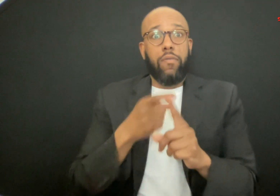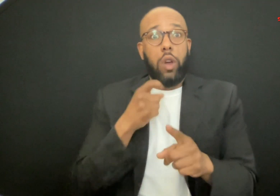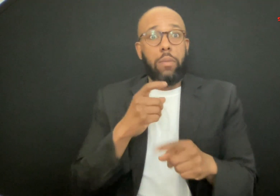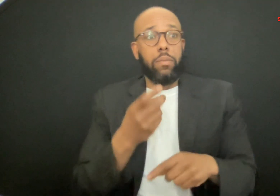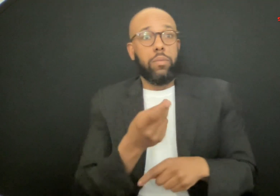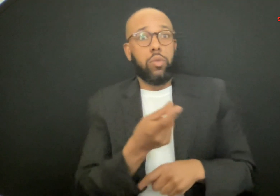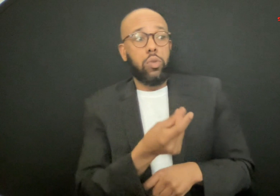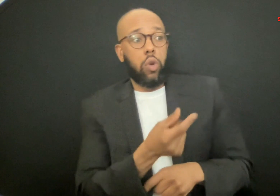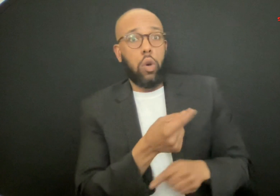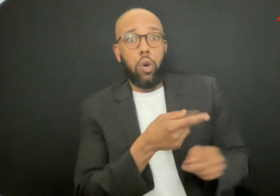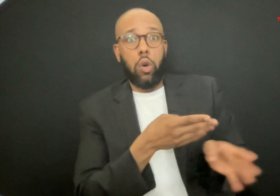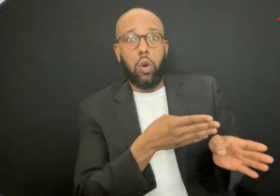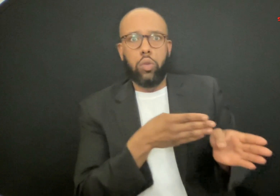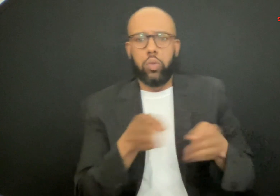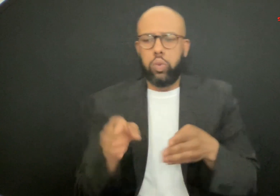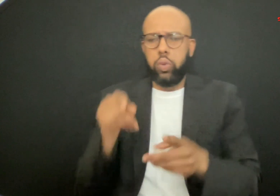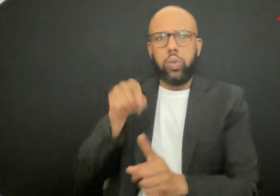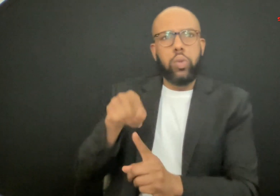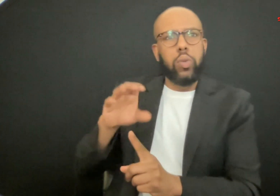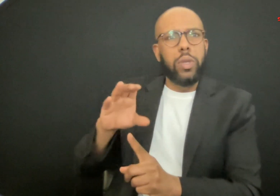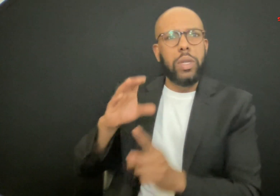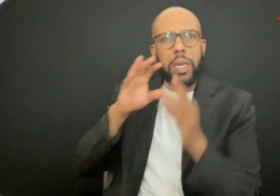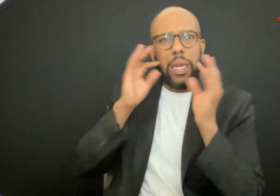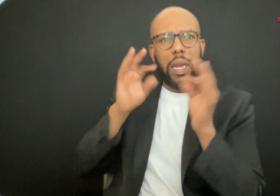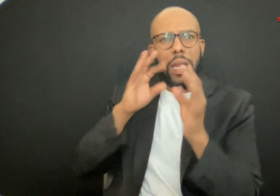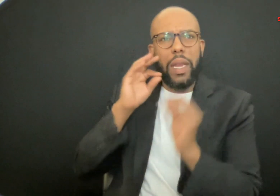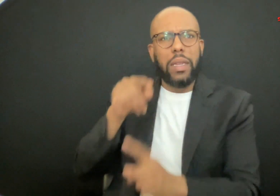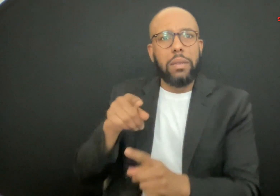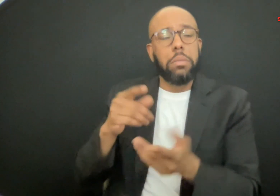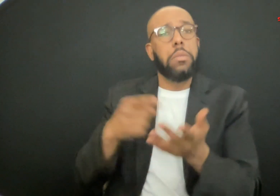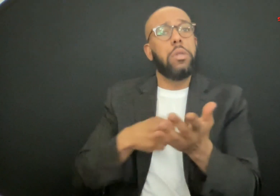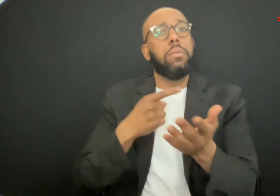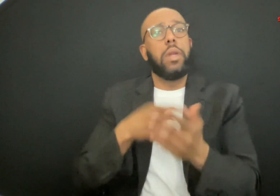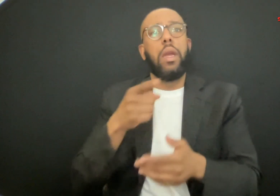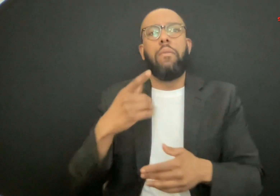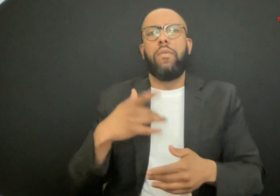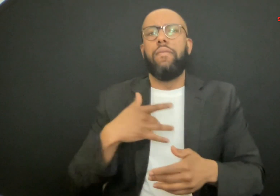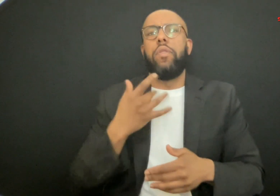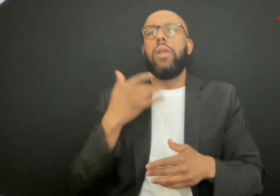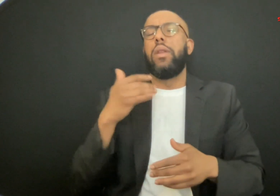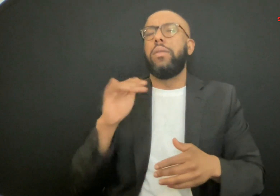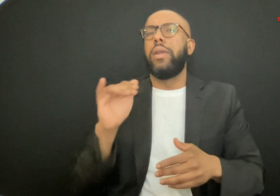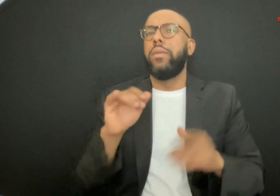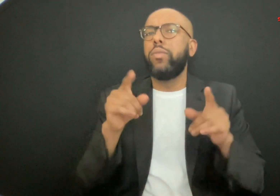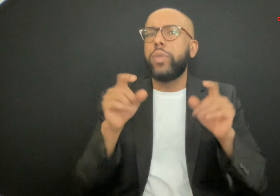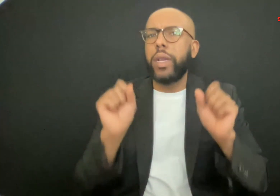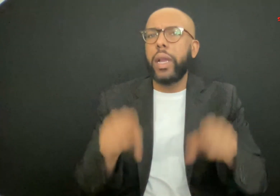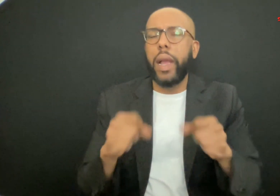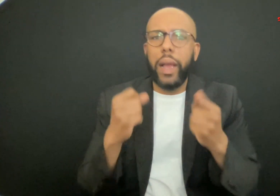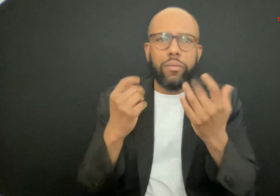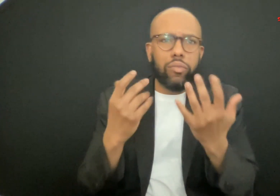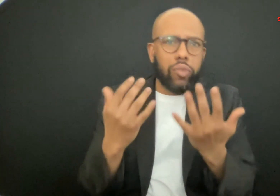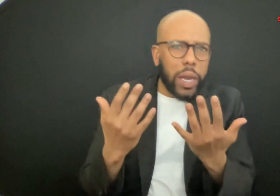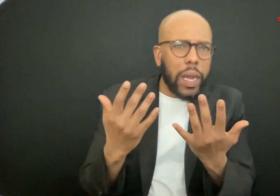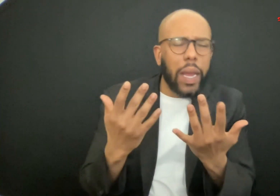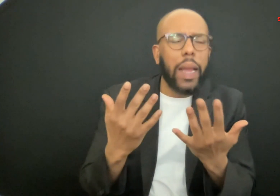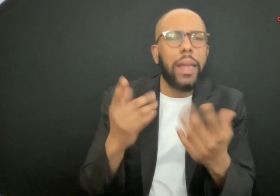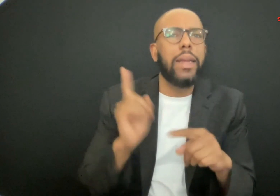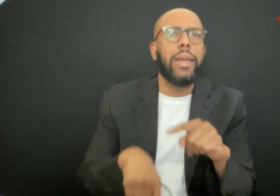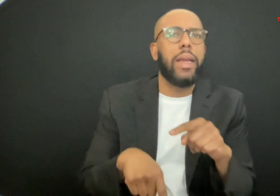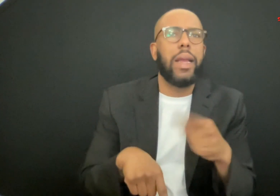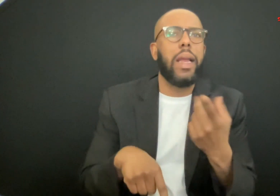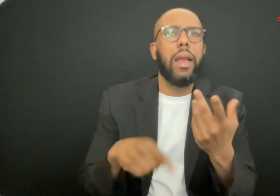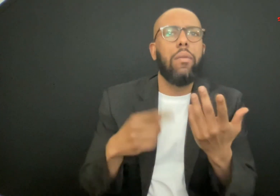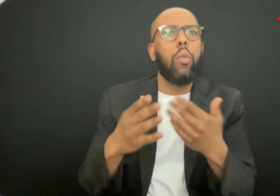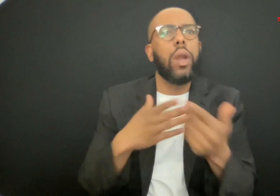and now from dogs to cats if you sometimes feel like you can't wait to get whatever